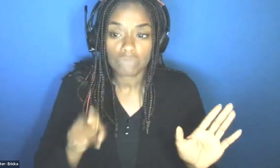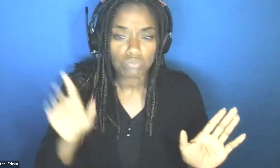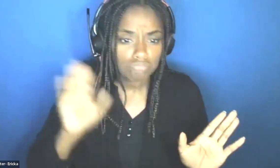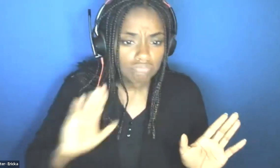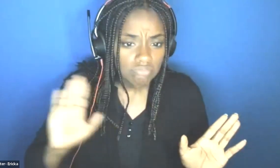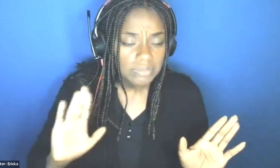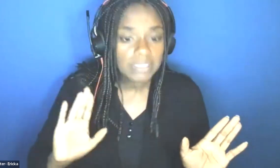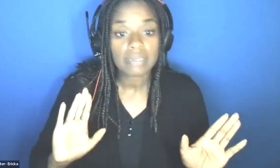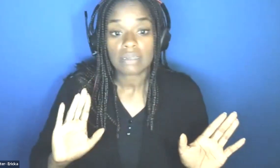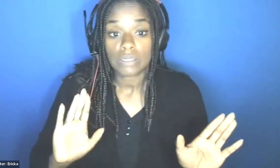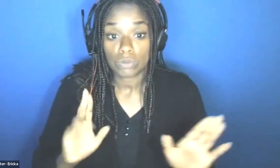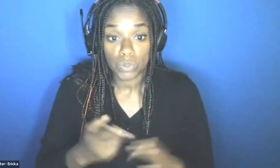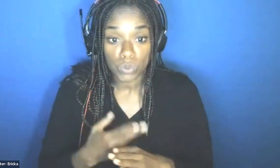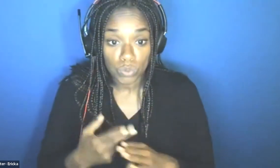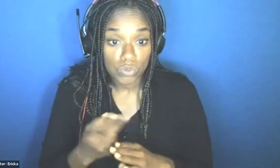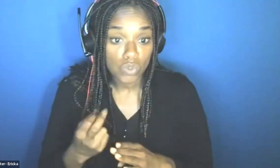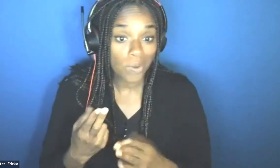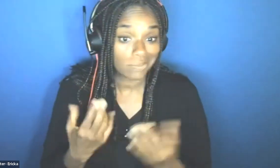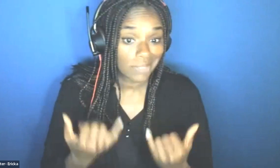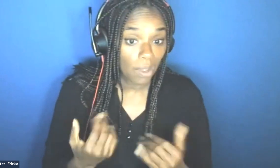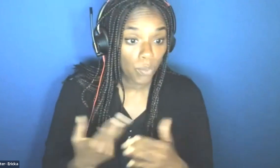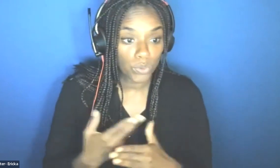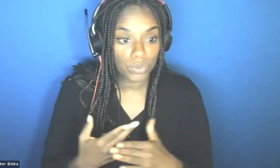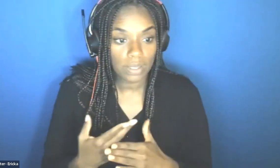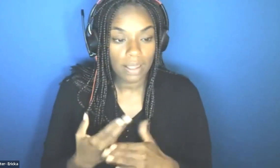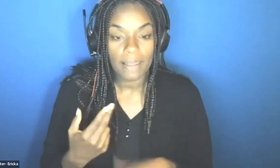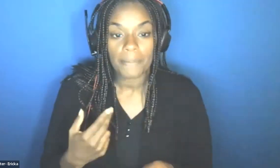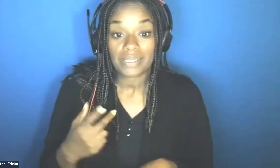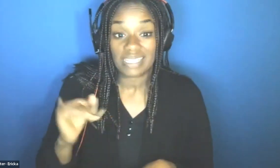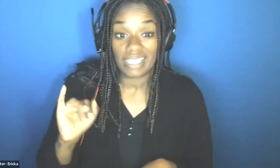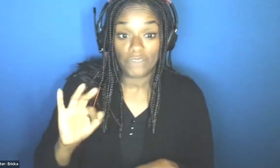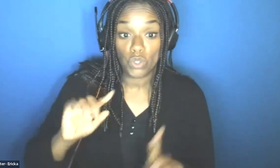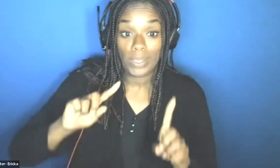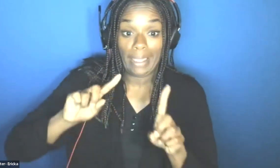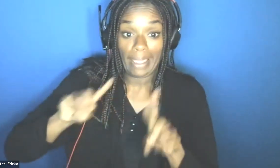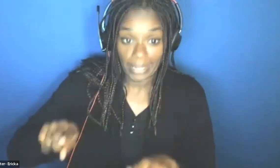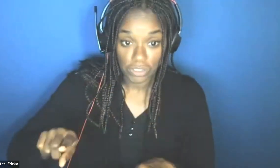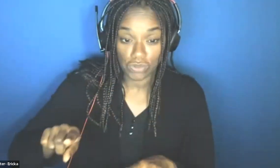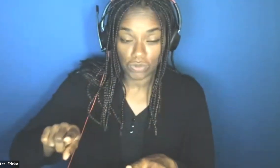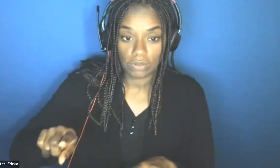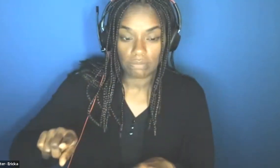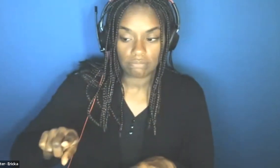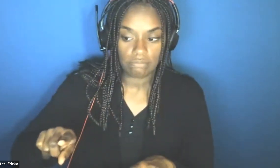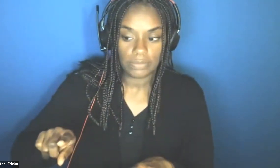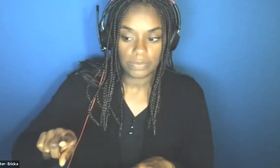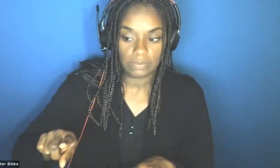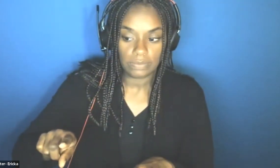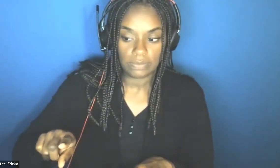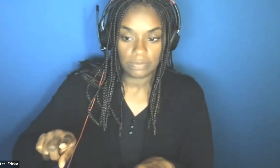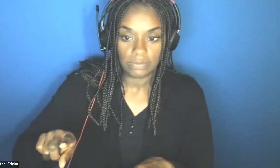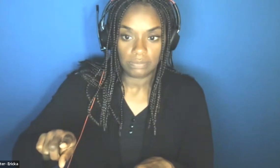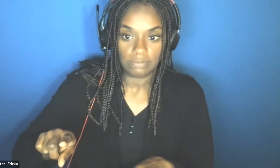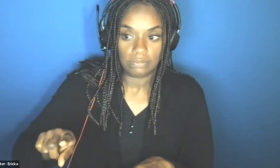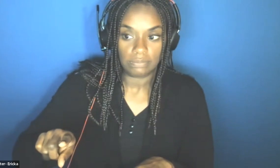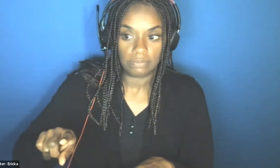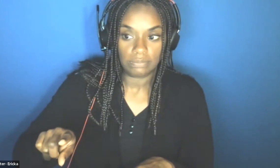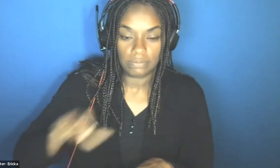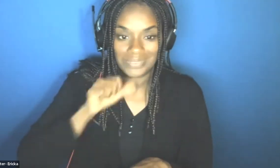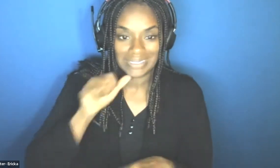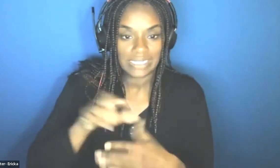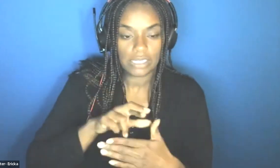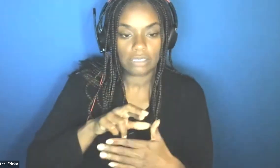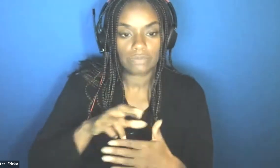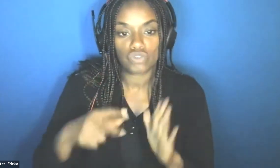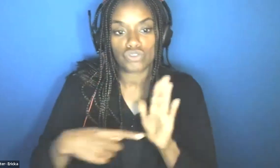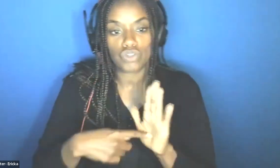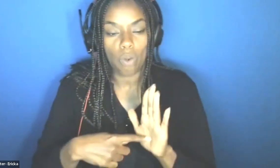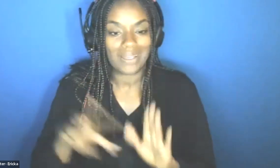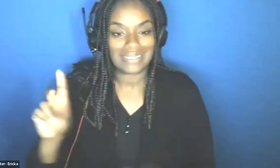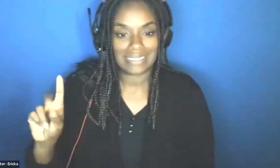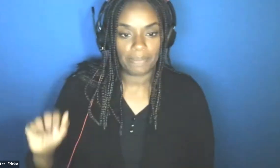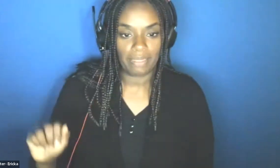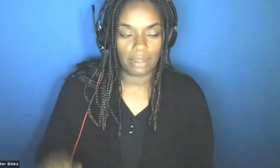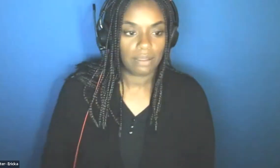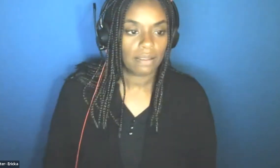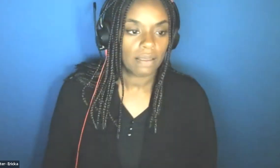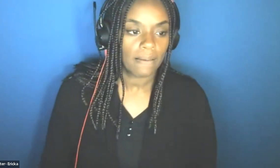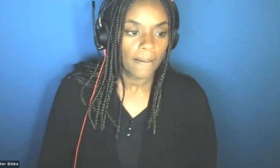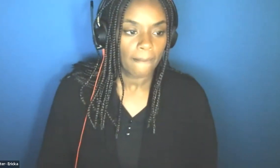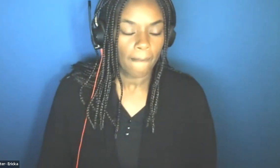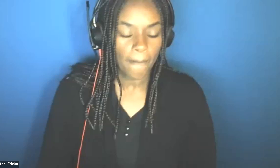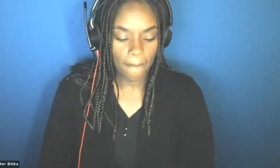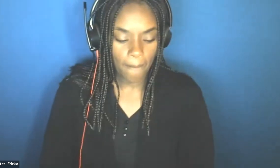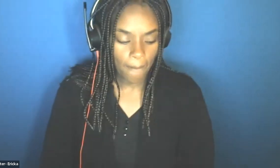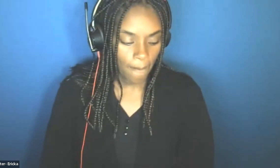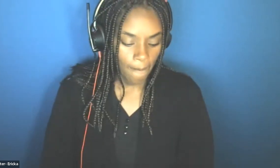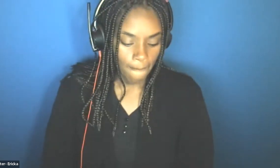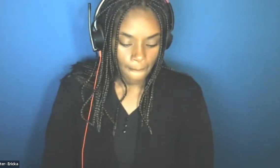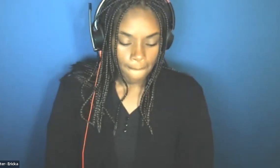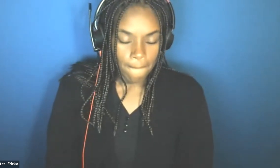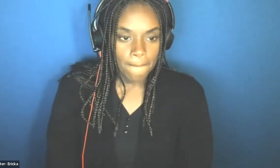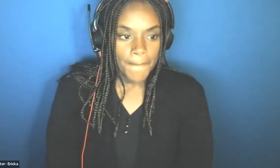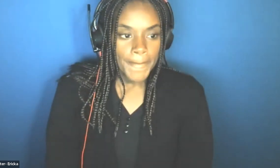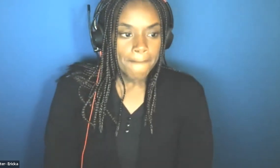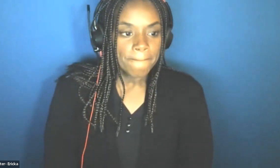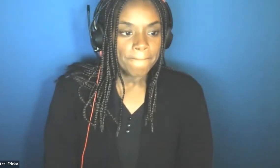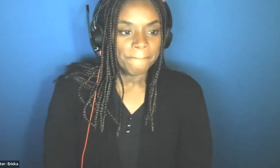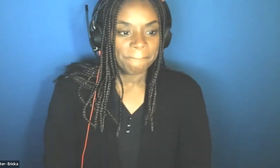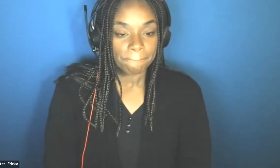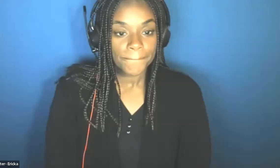Well, they can ask about alcohol or illegal drug use in a general way.